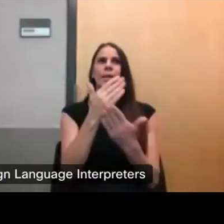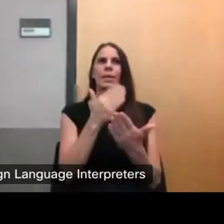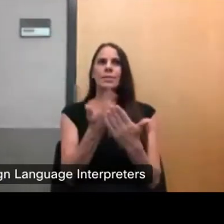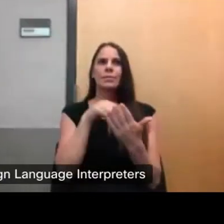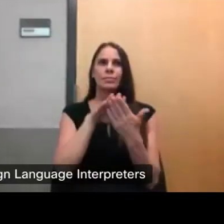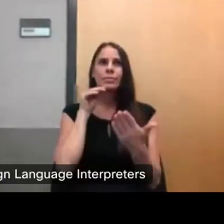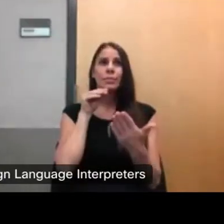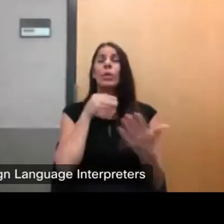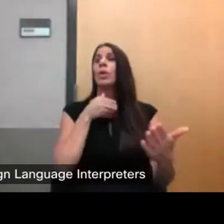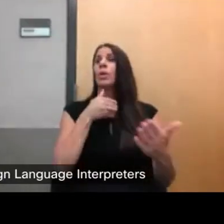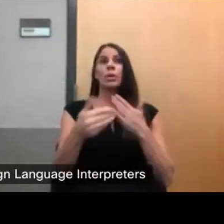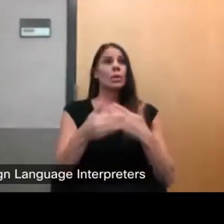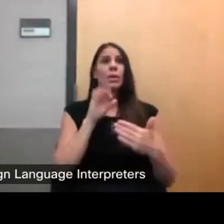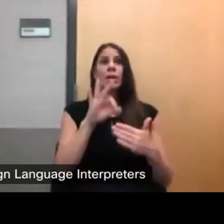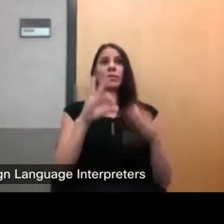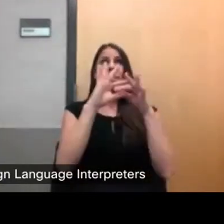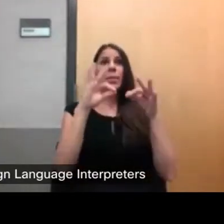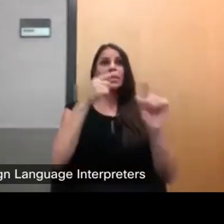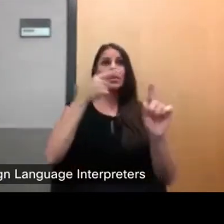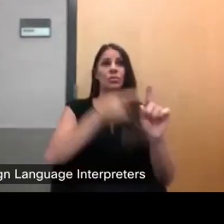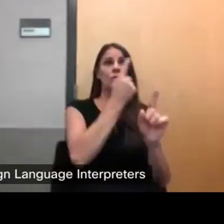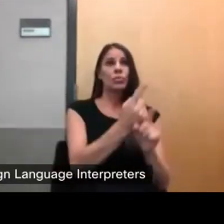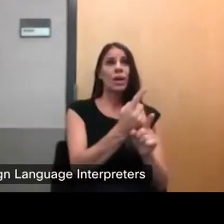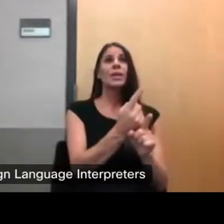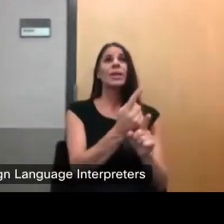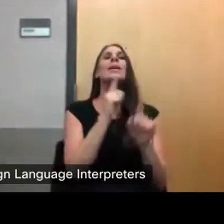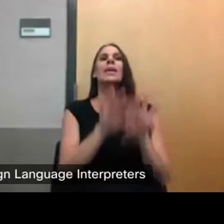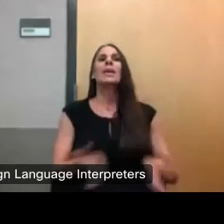message is the correct? 1, it really matters if you want to reach a broad spectrum of the